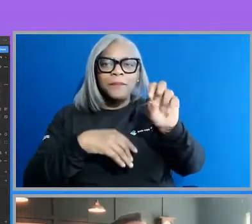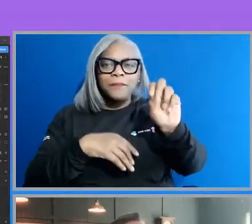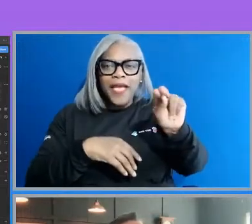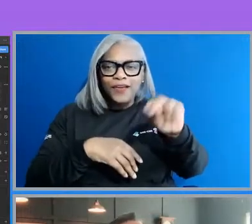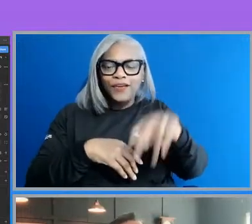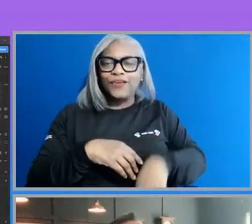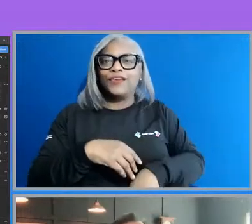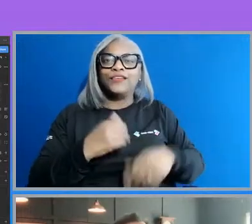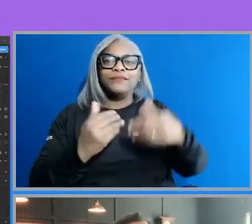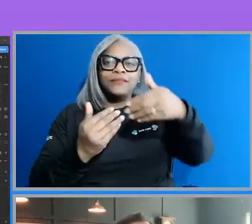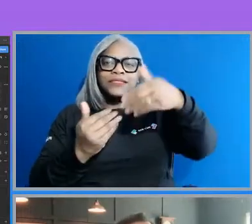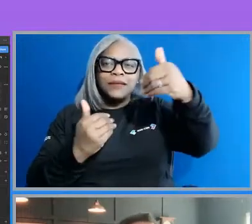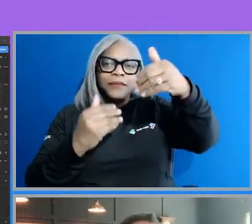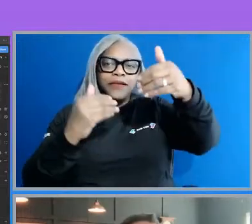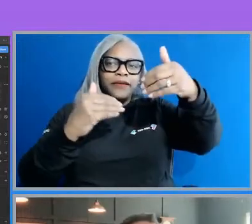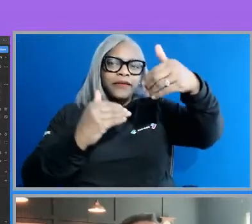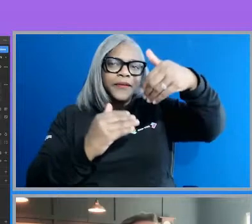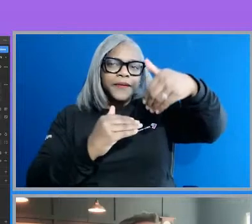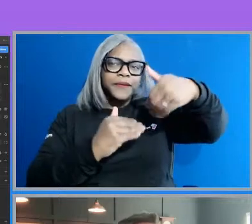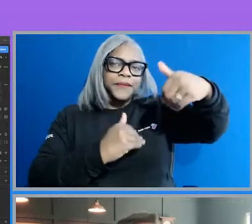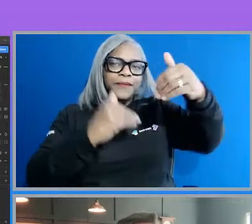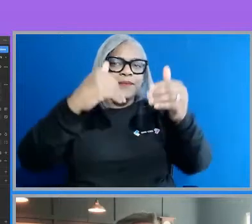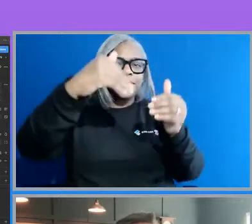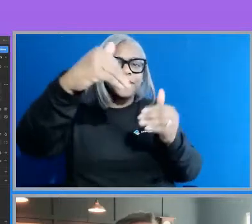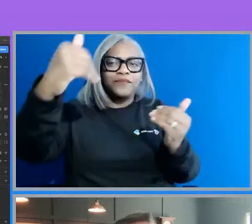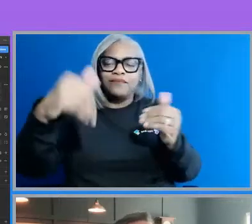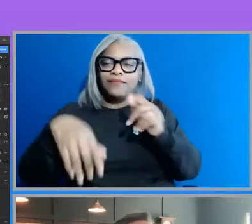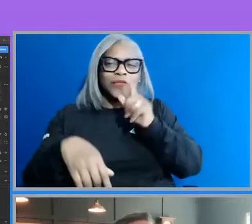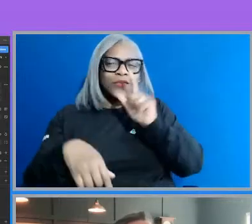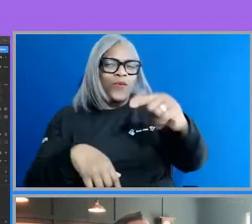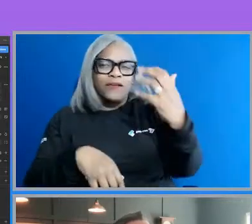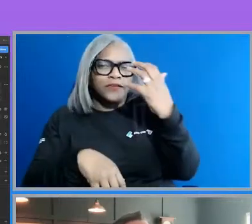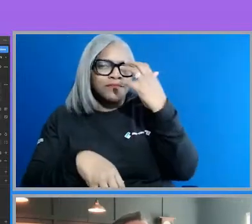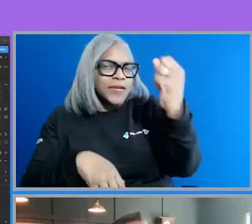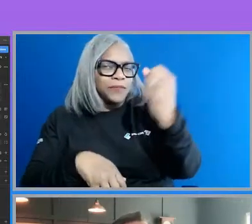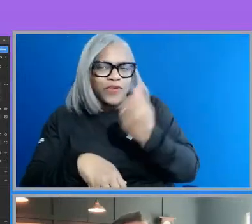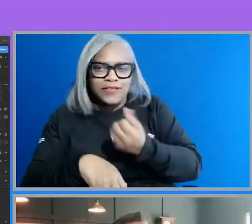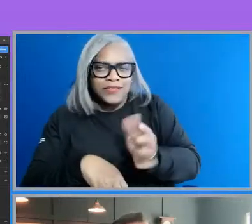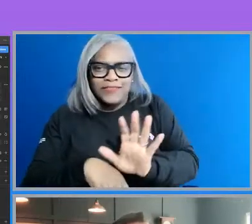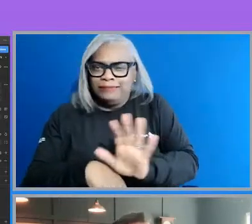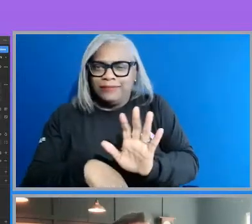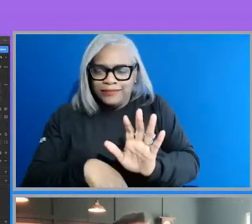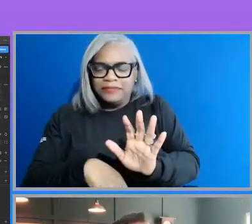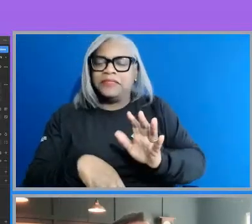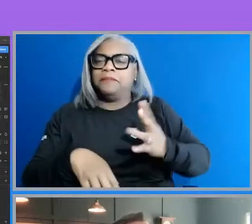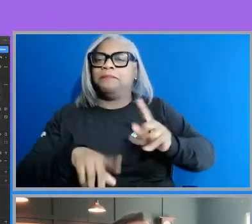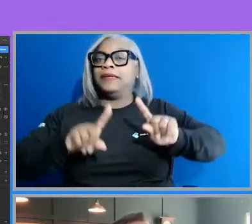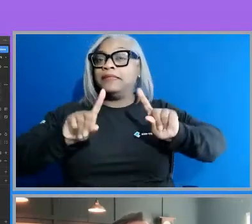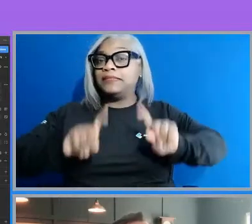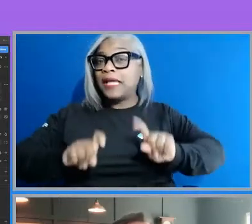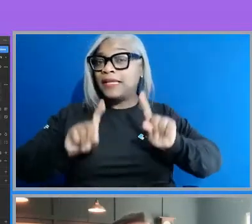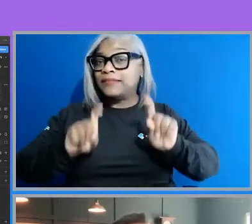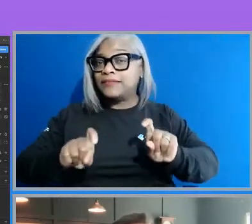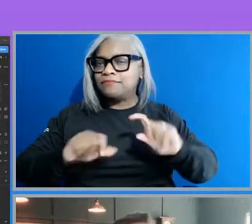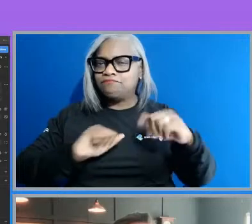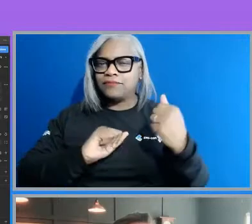separating it. But what I'm asking you to do is you don't have to memorize all of them. Now, I'm asking you to test. And